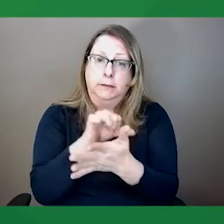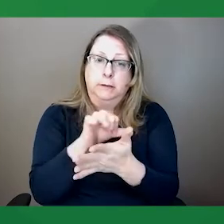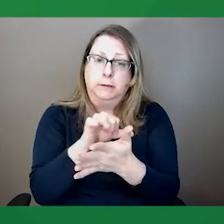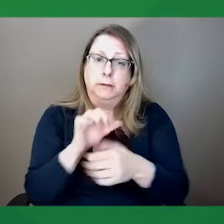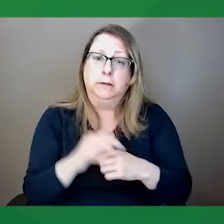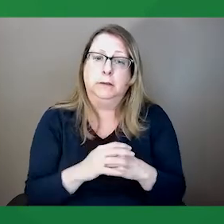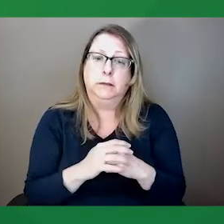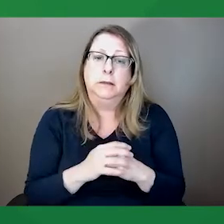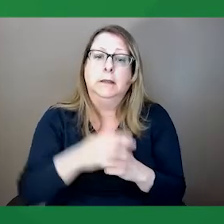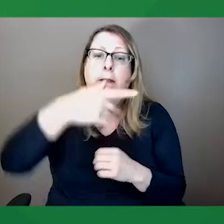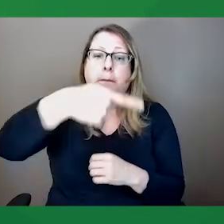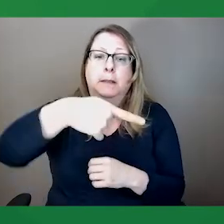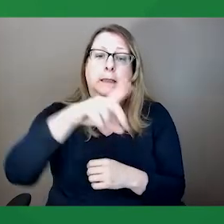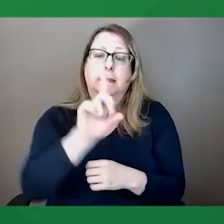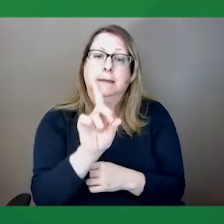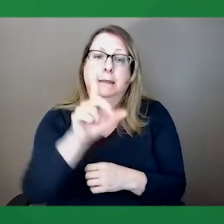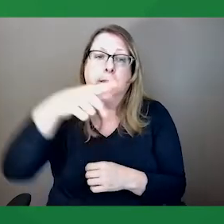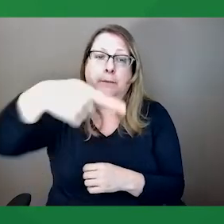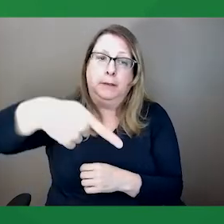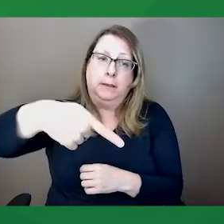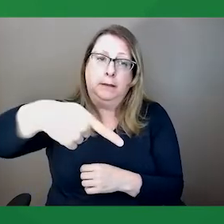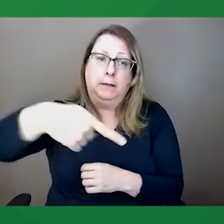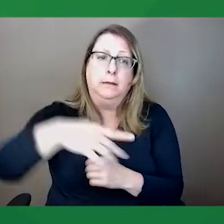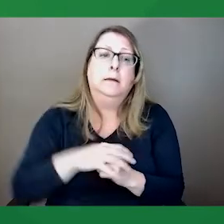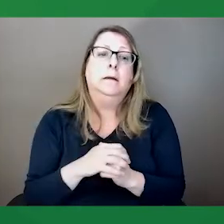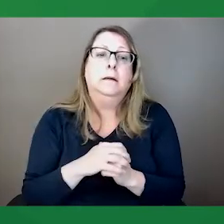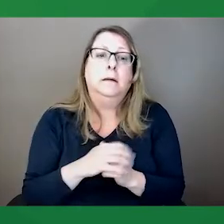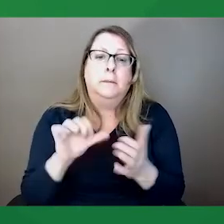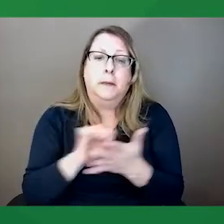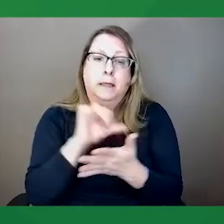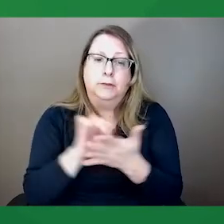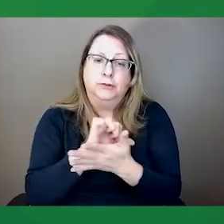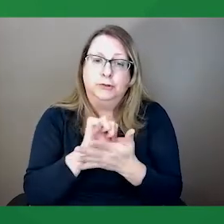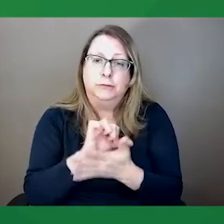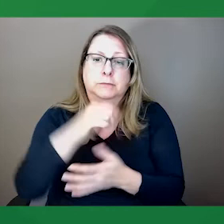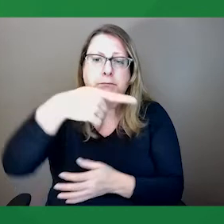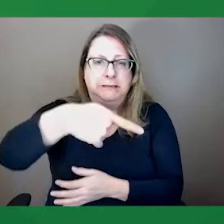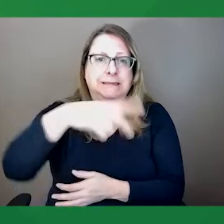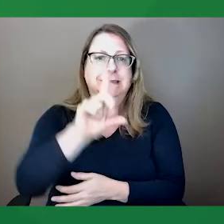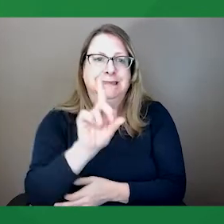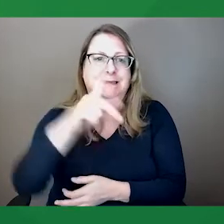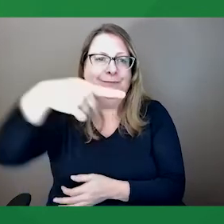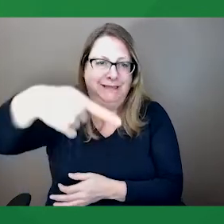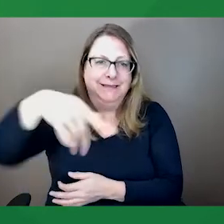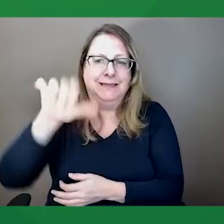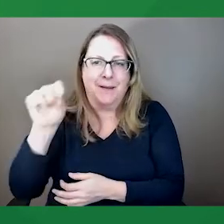In this page is what we call the PDP page. Product detail page, PDP.